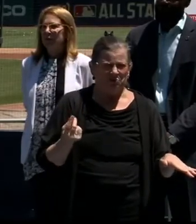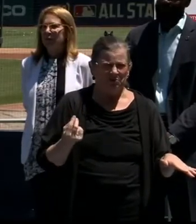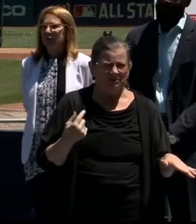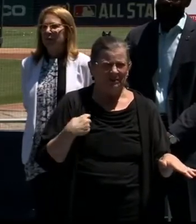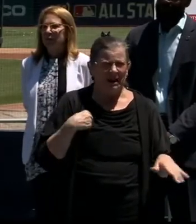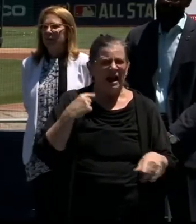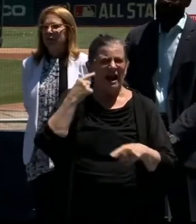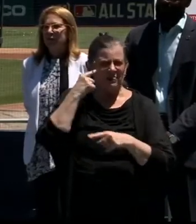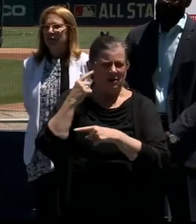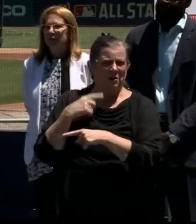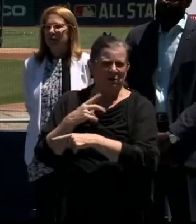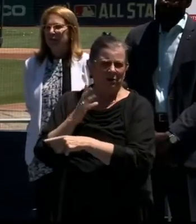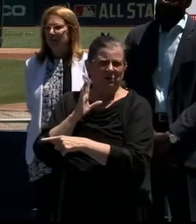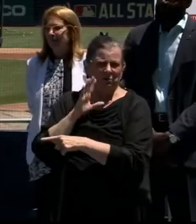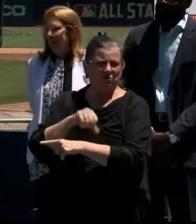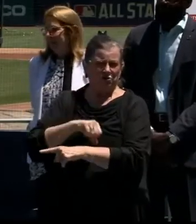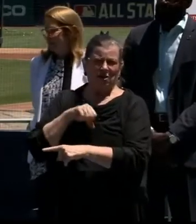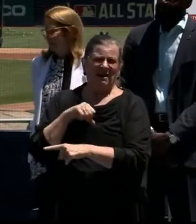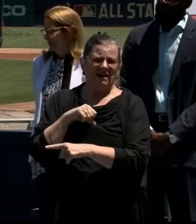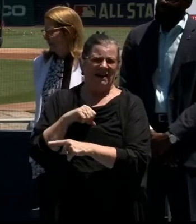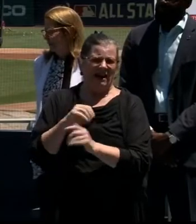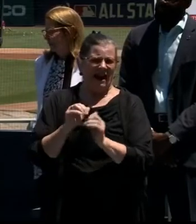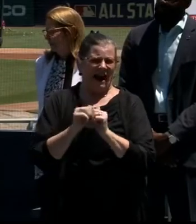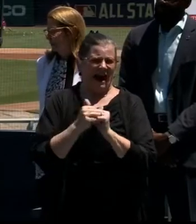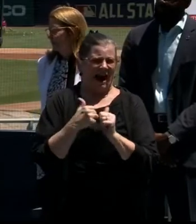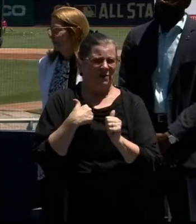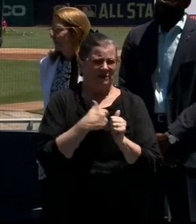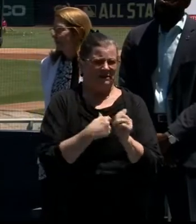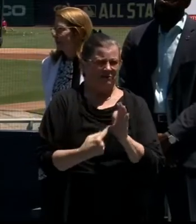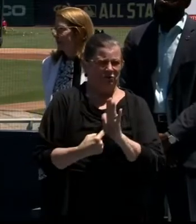AND I THINK YOU CAN SEE EVEN IN PARTS OF THE CITY LIKE WE WERE